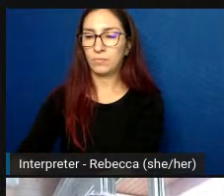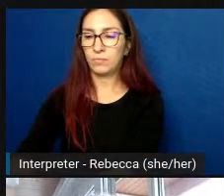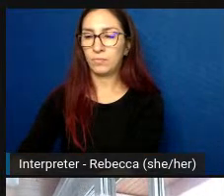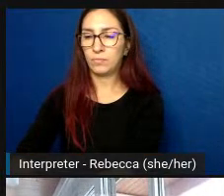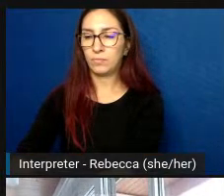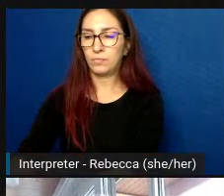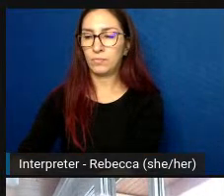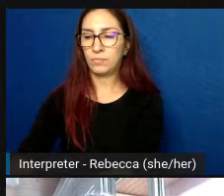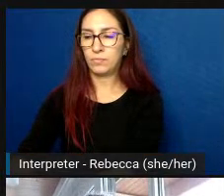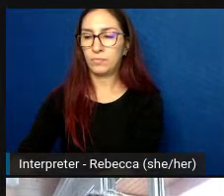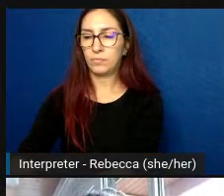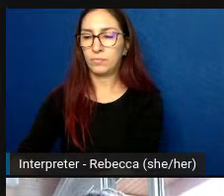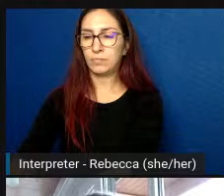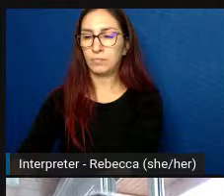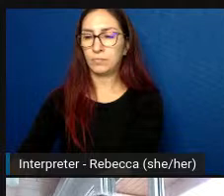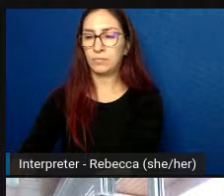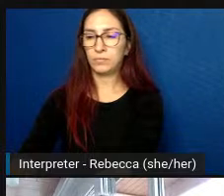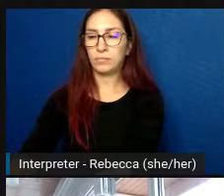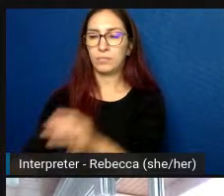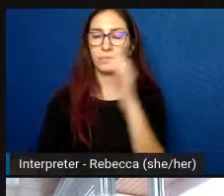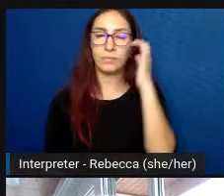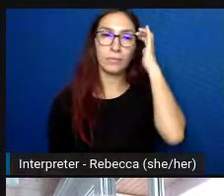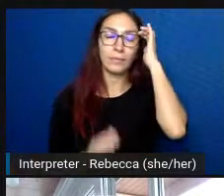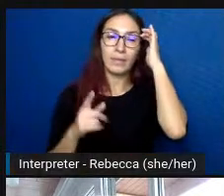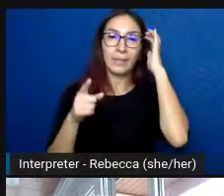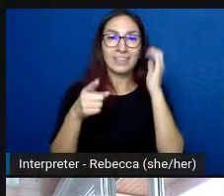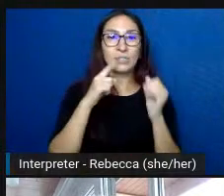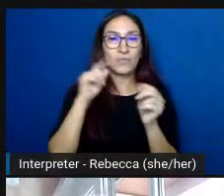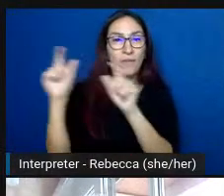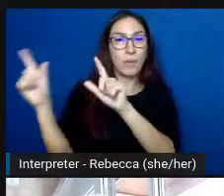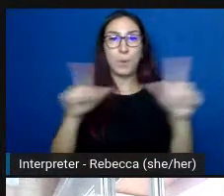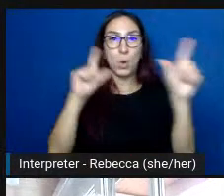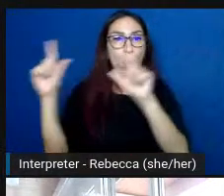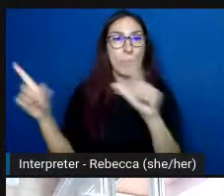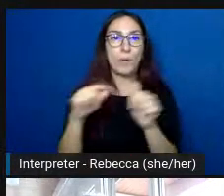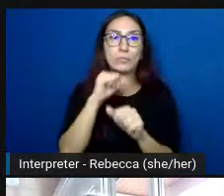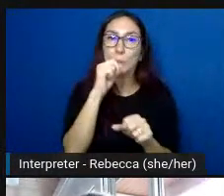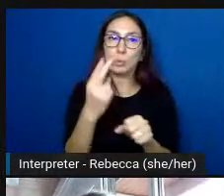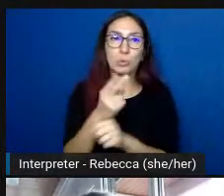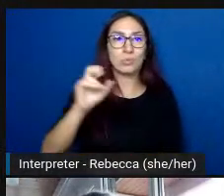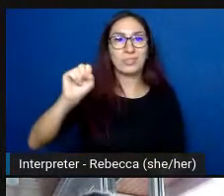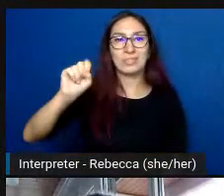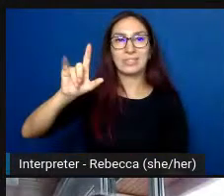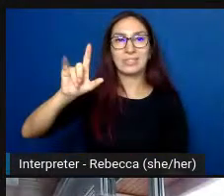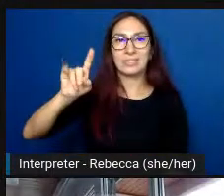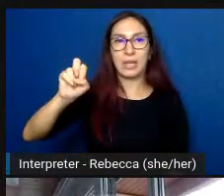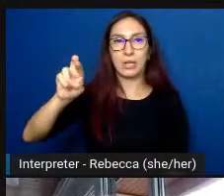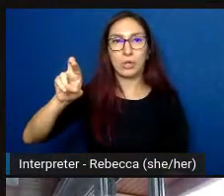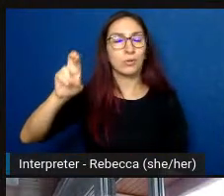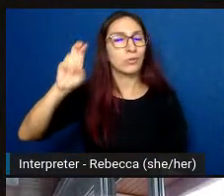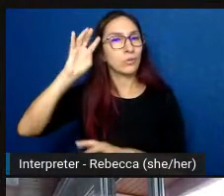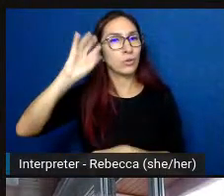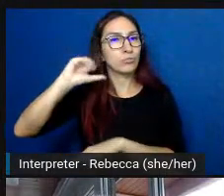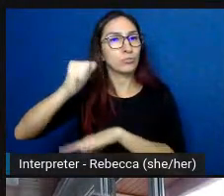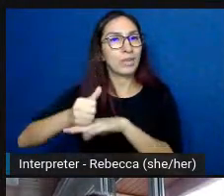you really really wish to use something on your page that changes, do not use a slider.